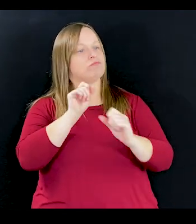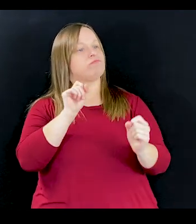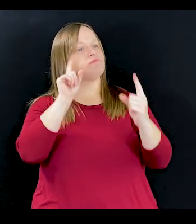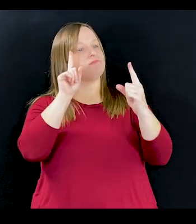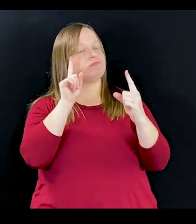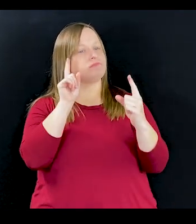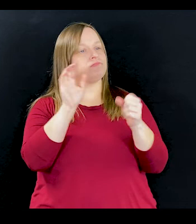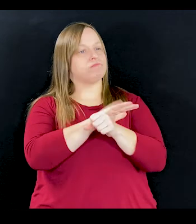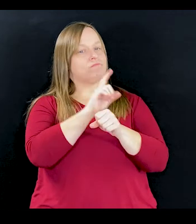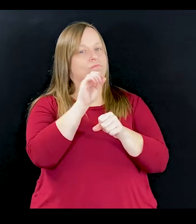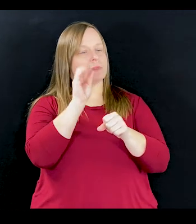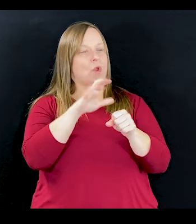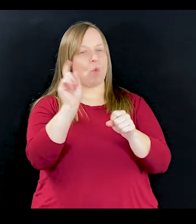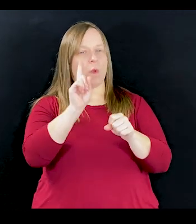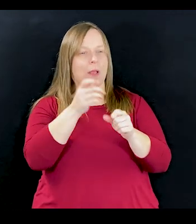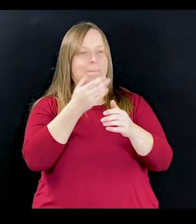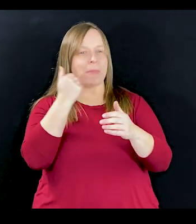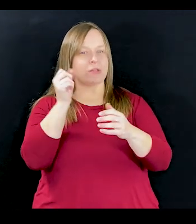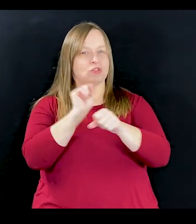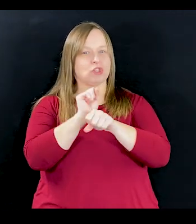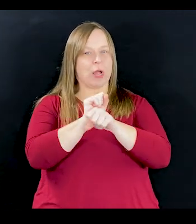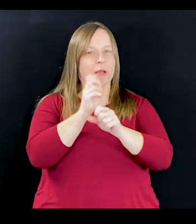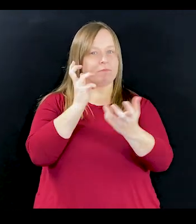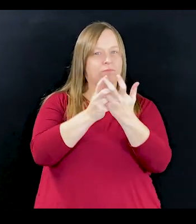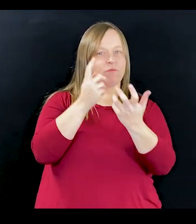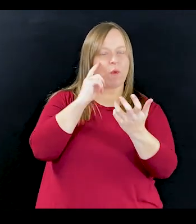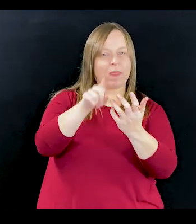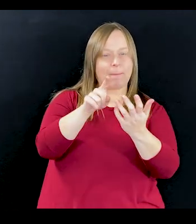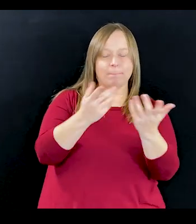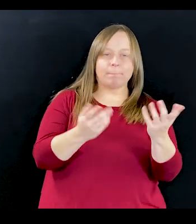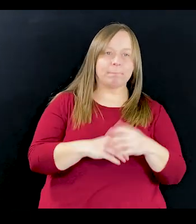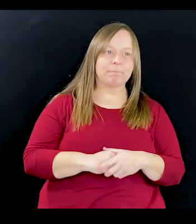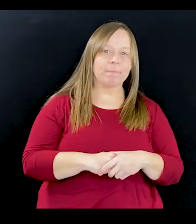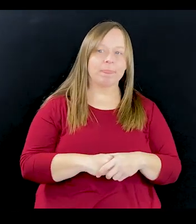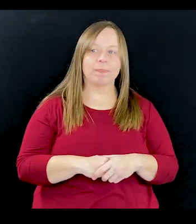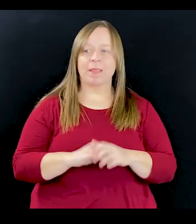of maybe where to place the client and what vocational goal may suit them.